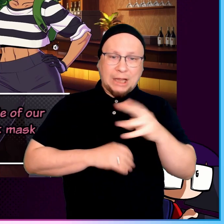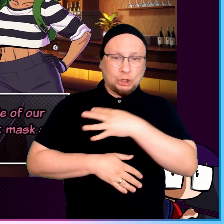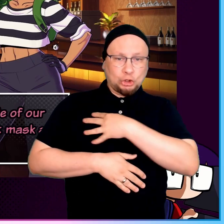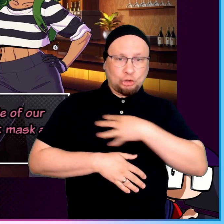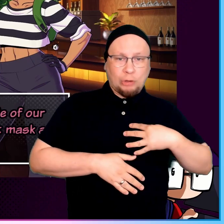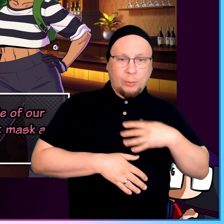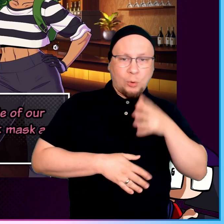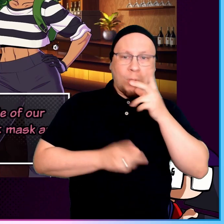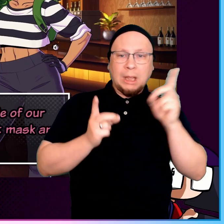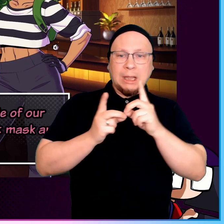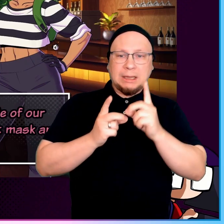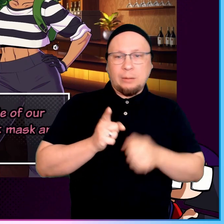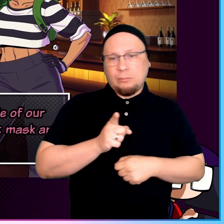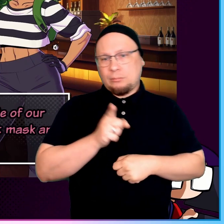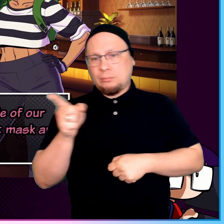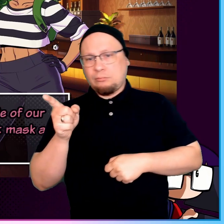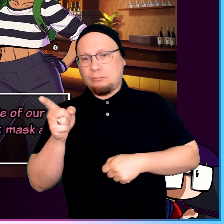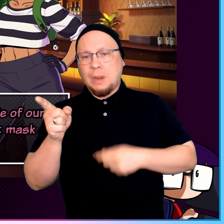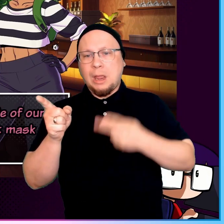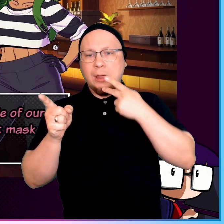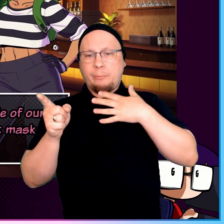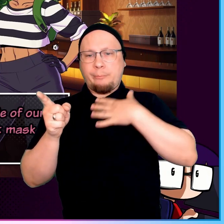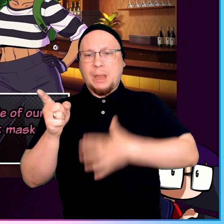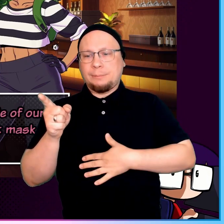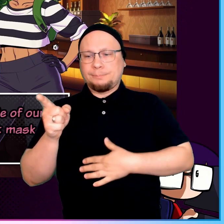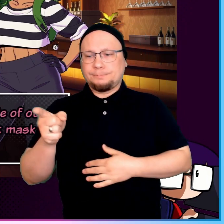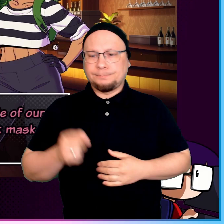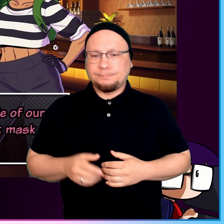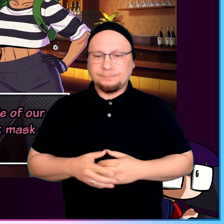with Farsight, the superheroine in the colorful but practical costume…